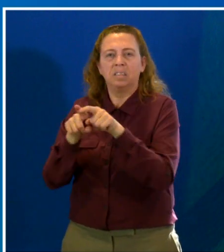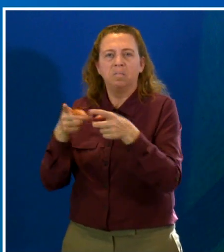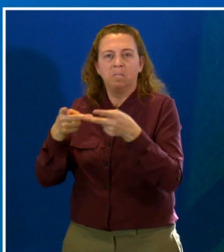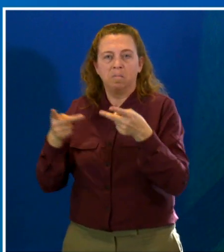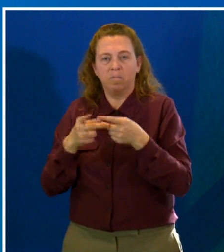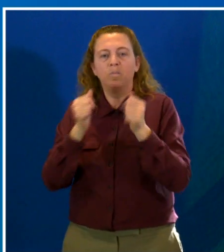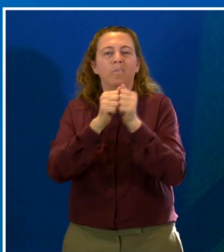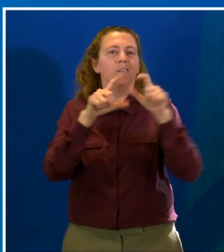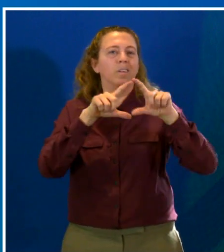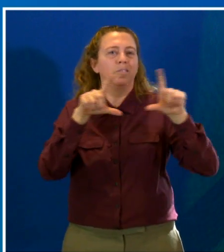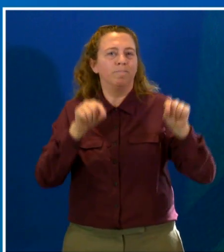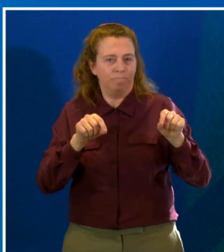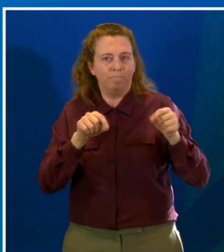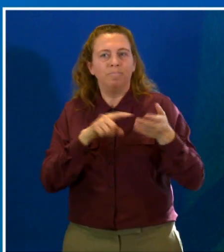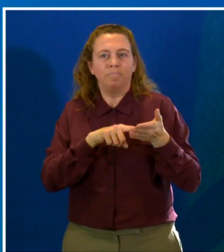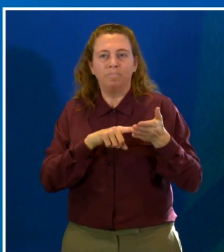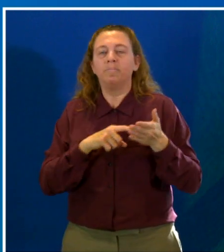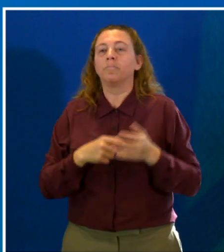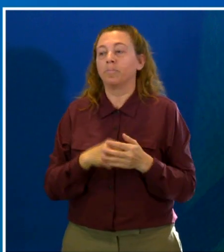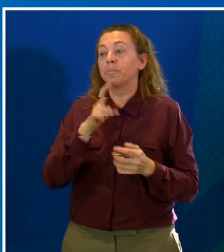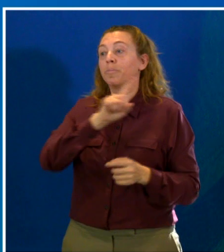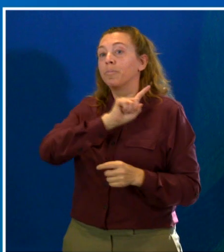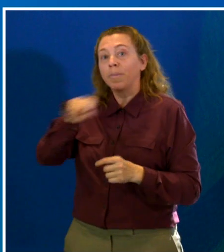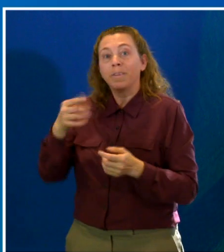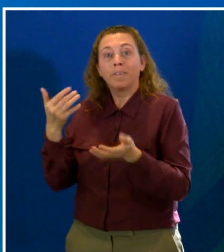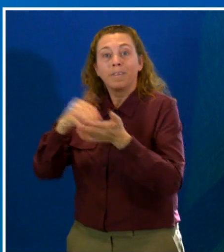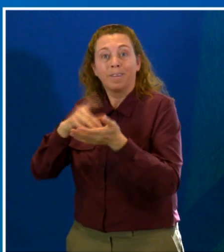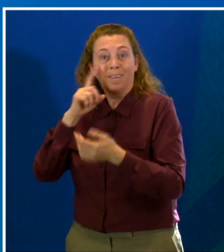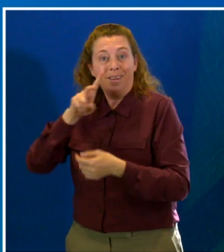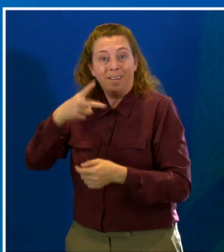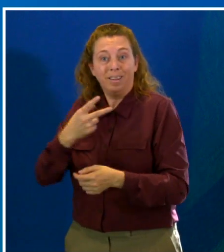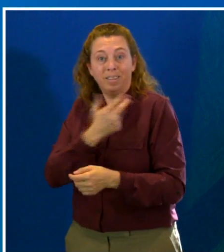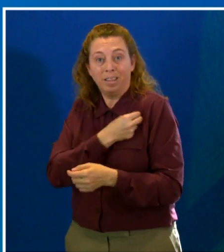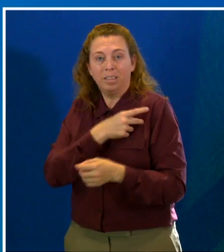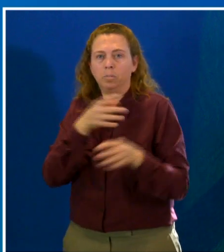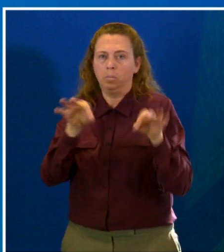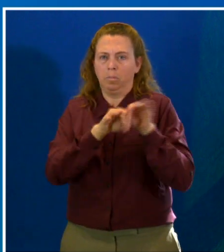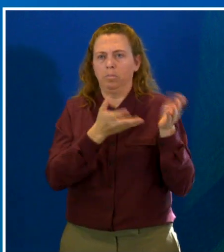vaccination card issued at their first appointment and a completed consent form.